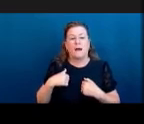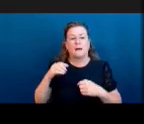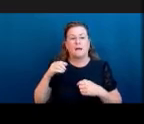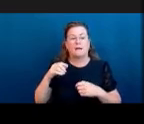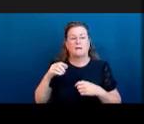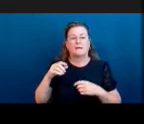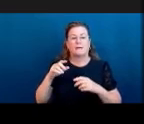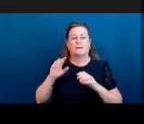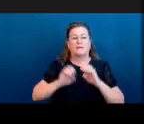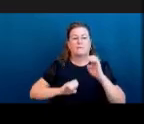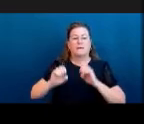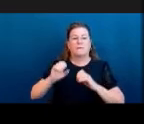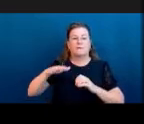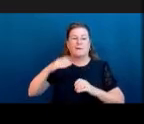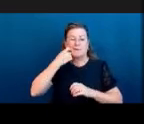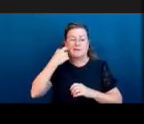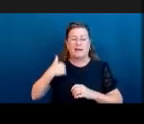the other day who has a lot of anxiety around food, And he